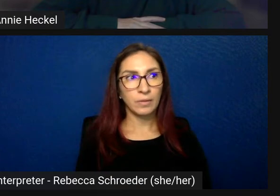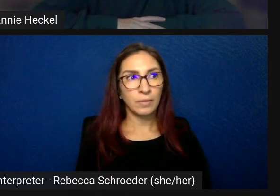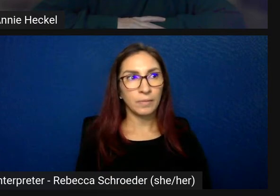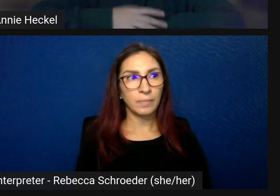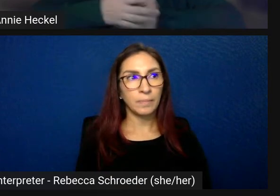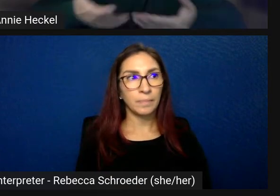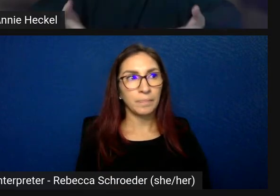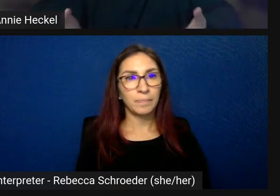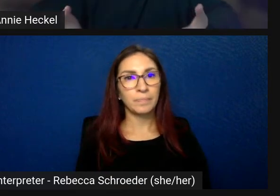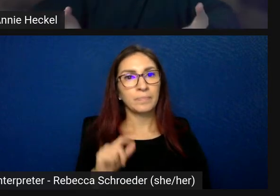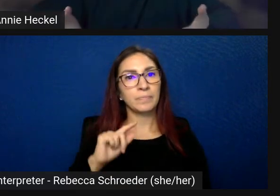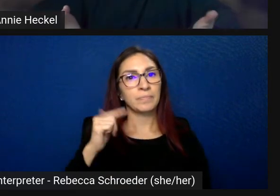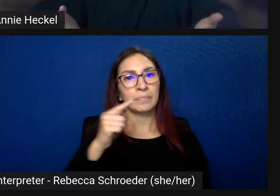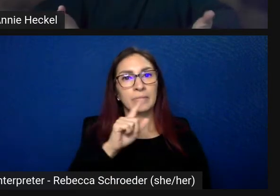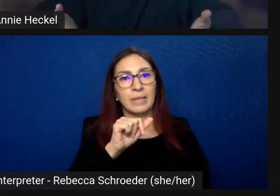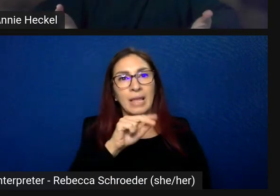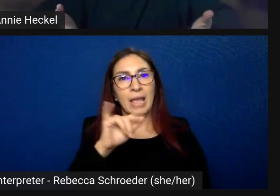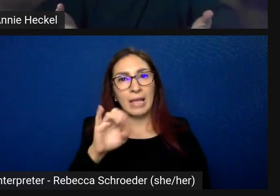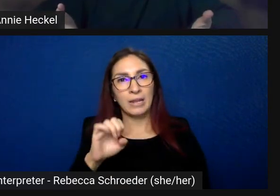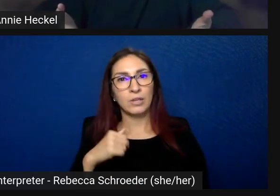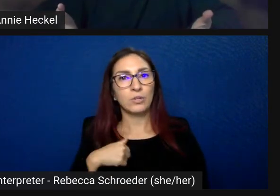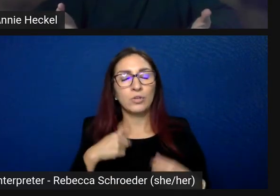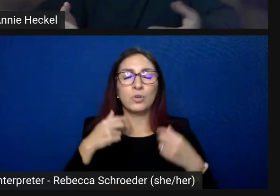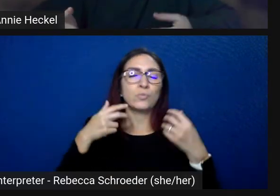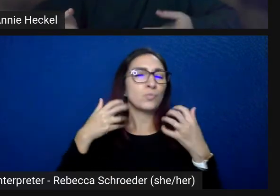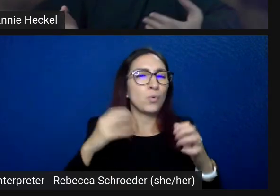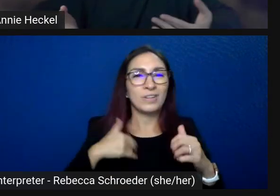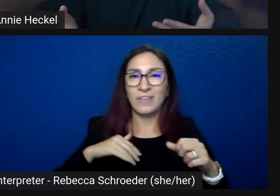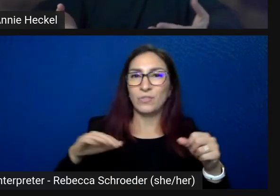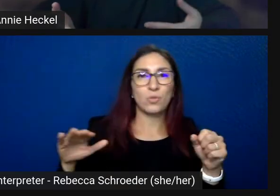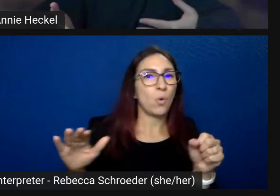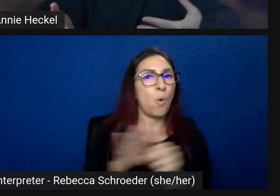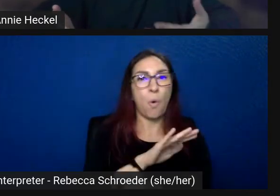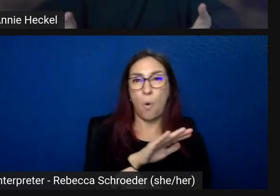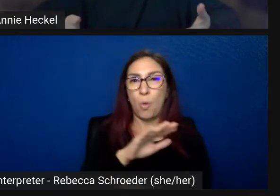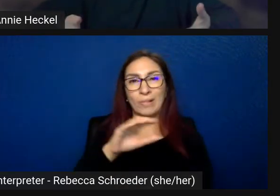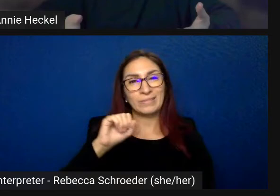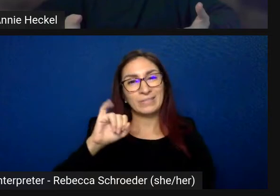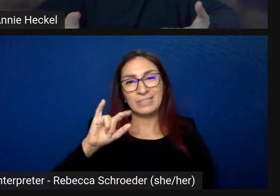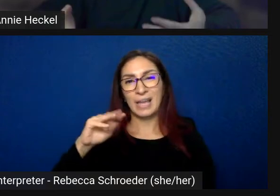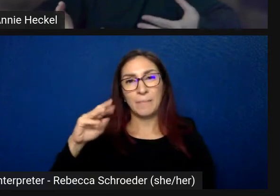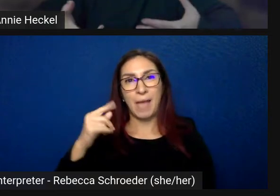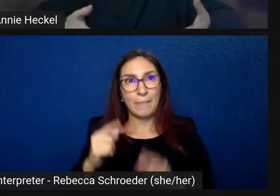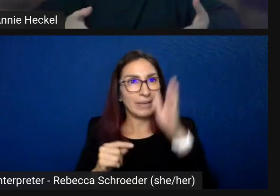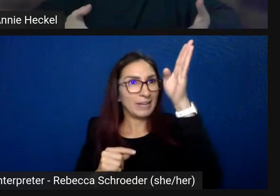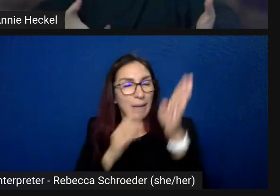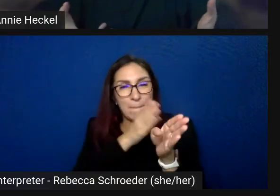It's like you wouldn't want to have the entire site map in the main nav. Anything that somebody's going to have to go all the way through